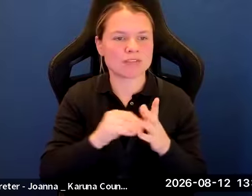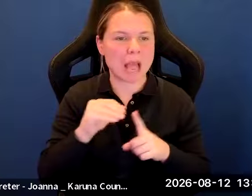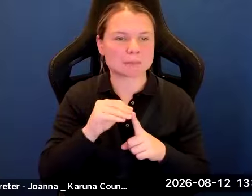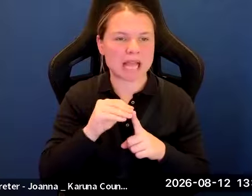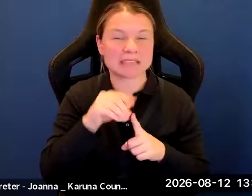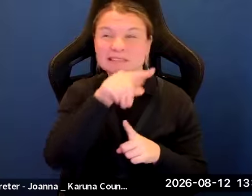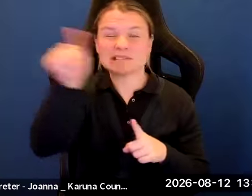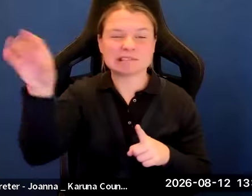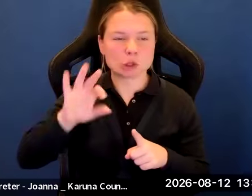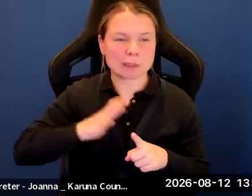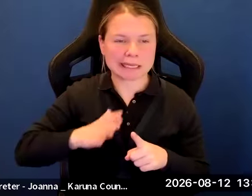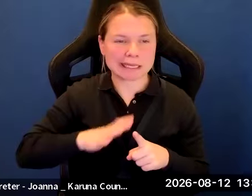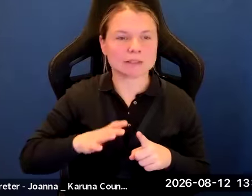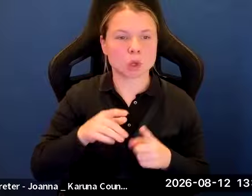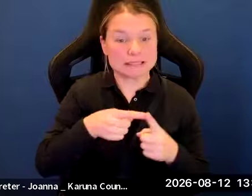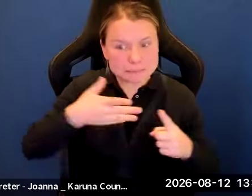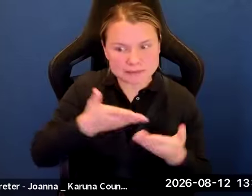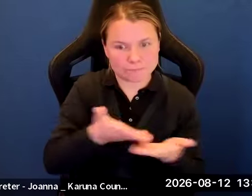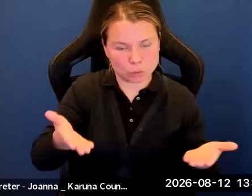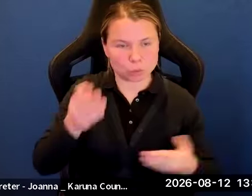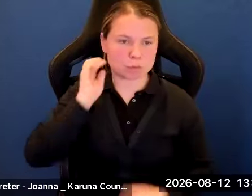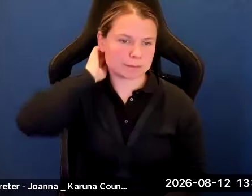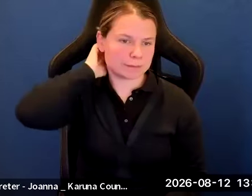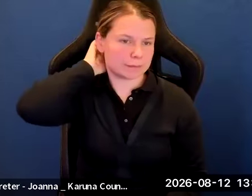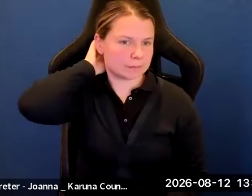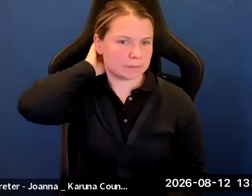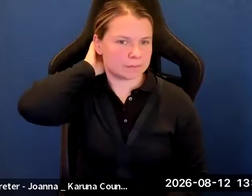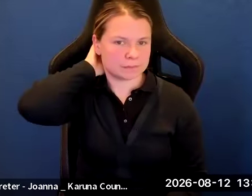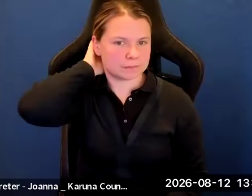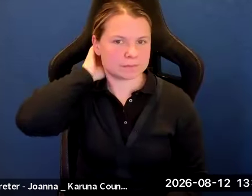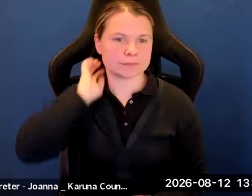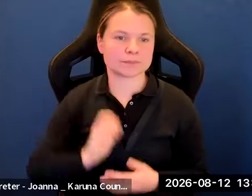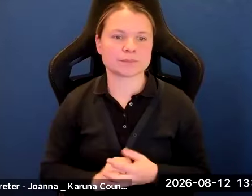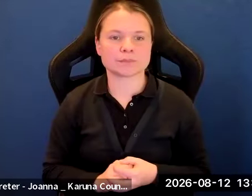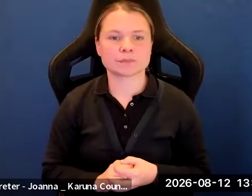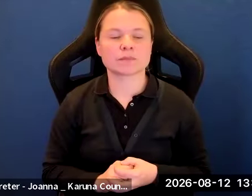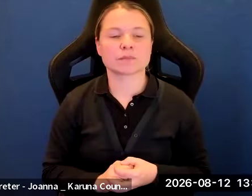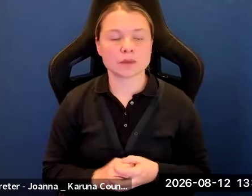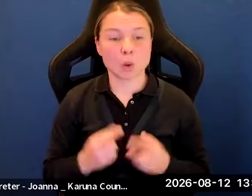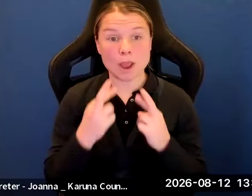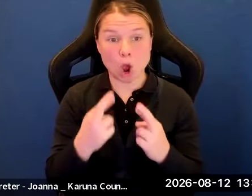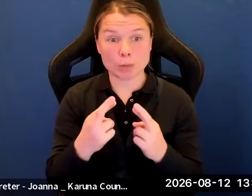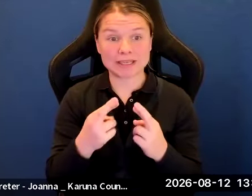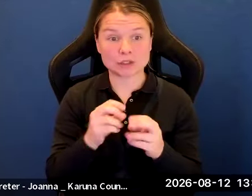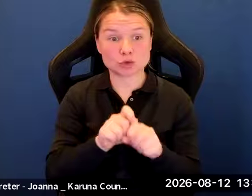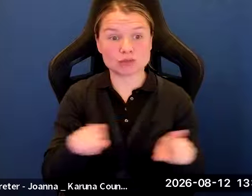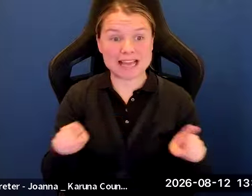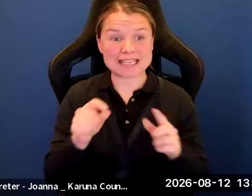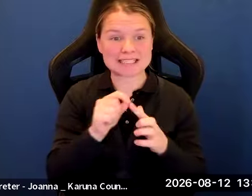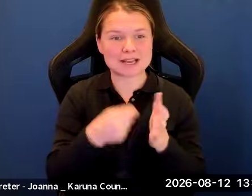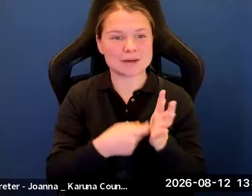, rather than the general NDRP list will not contain most of